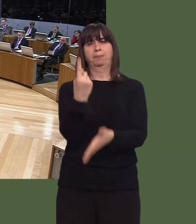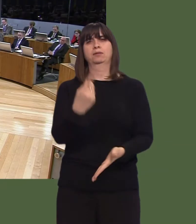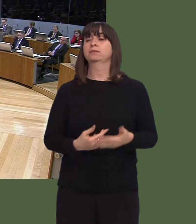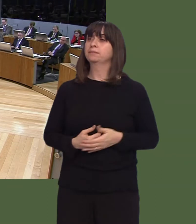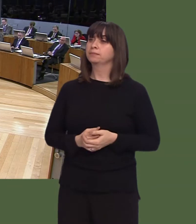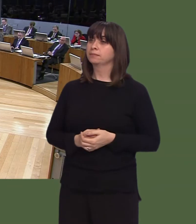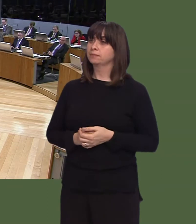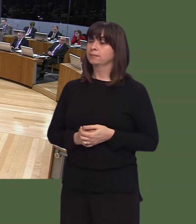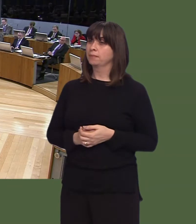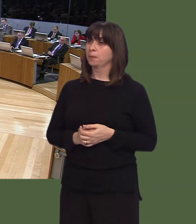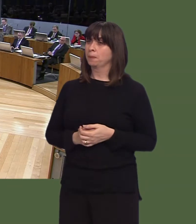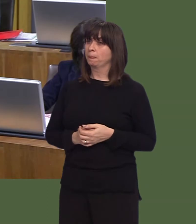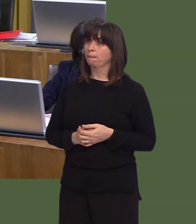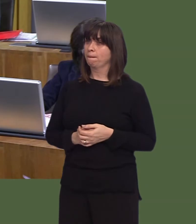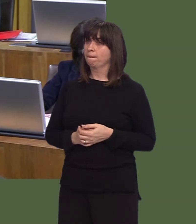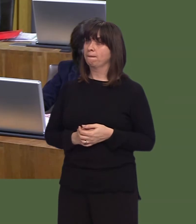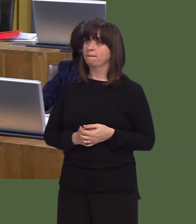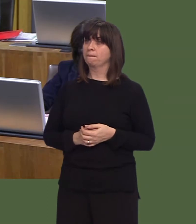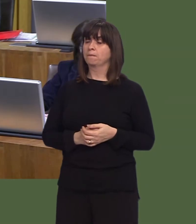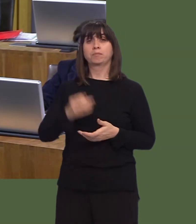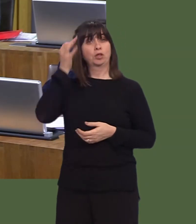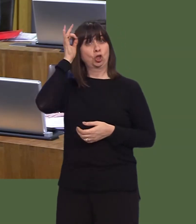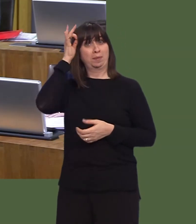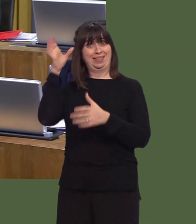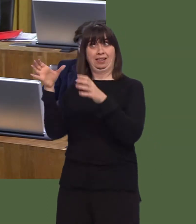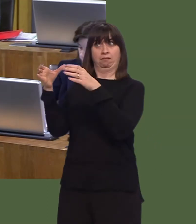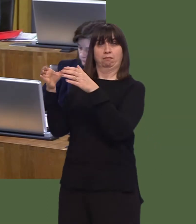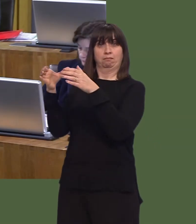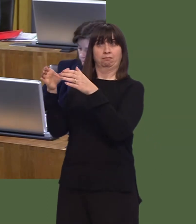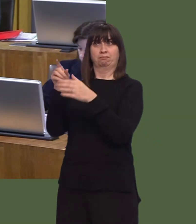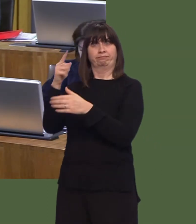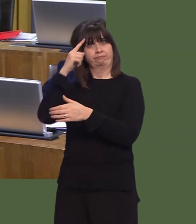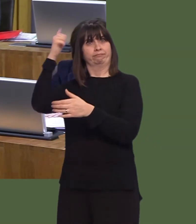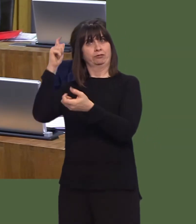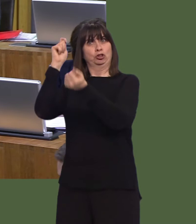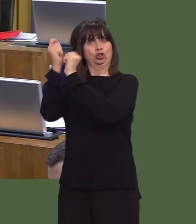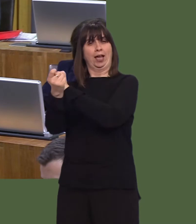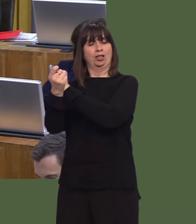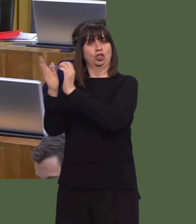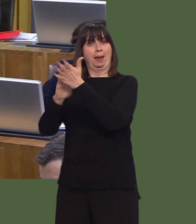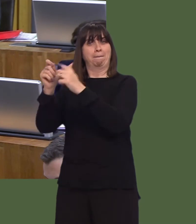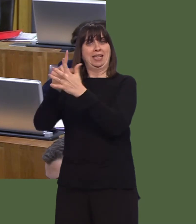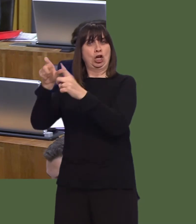First of all, the committee itself canít change the ministerial code, but if there